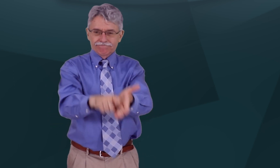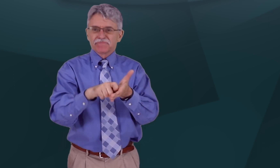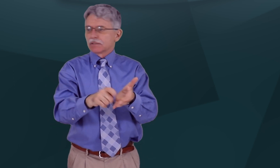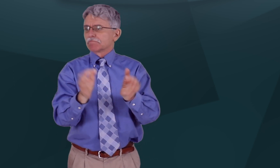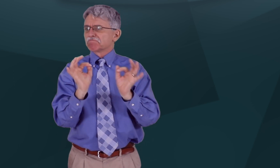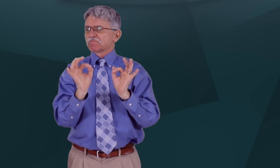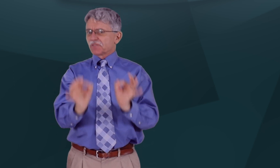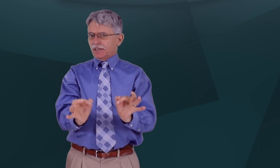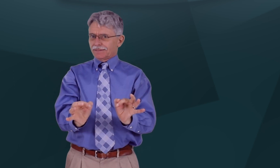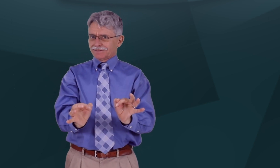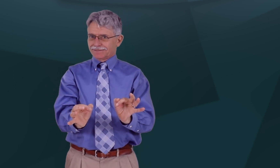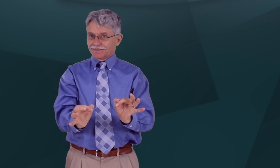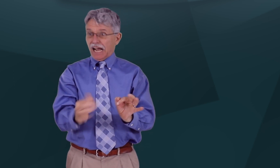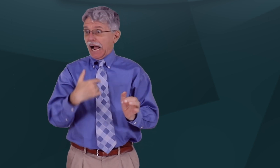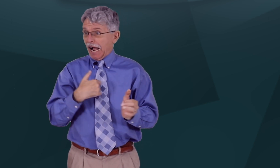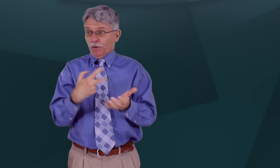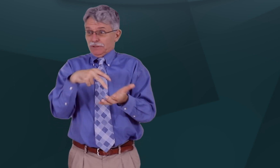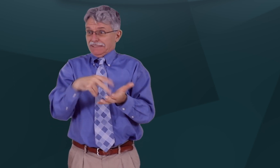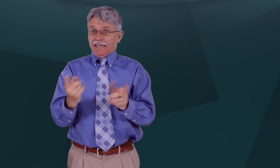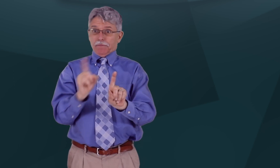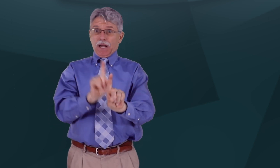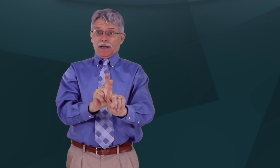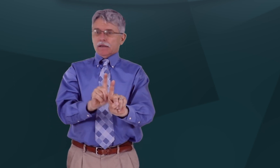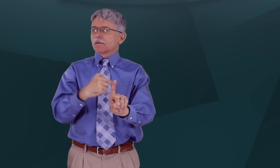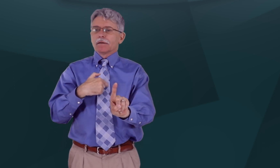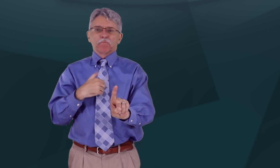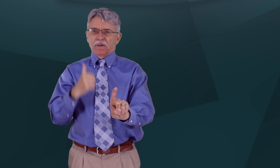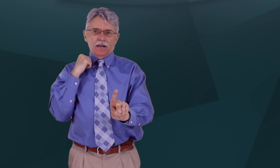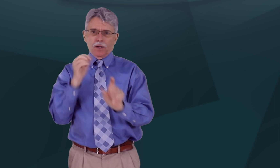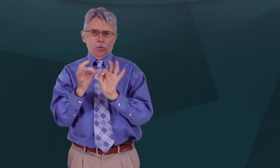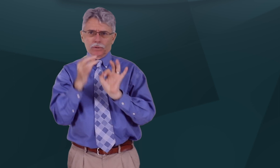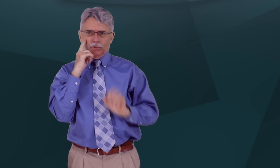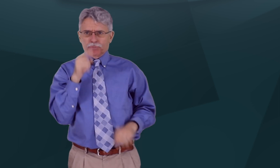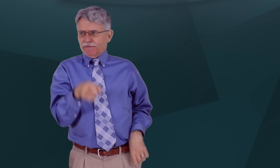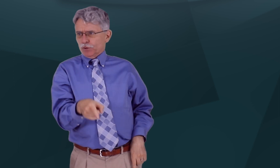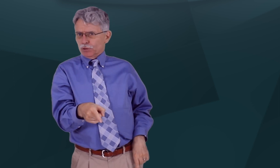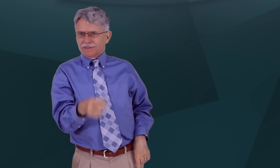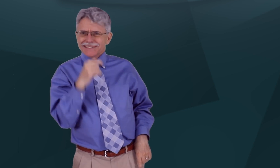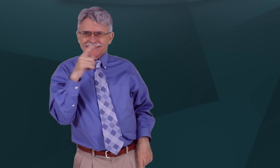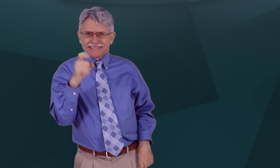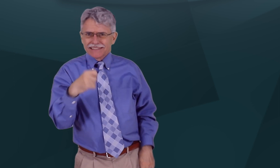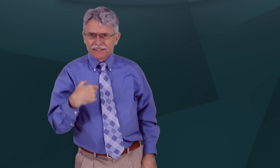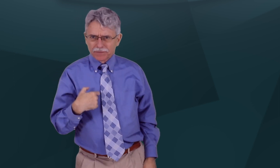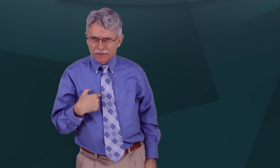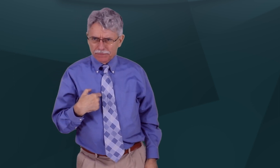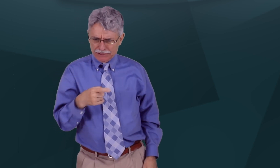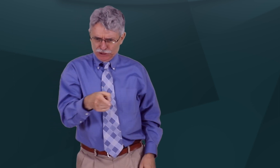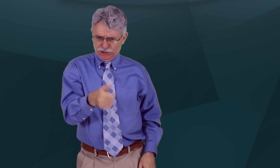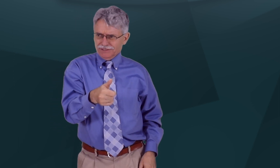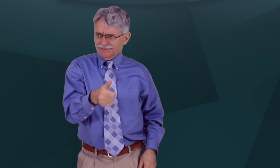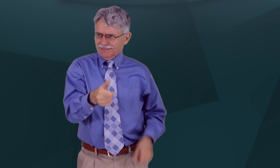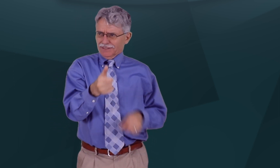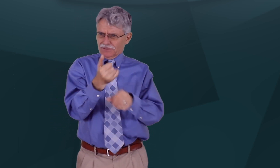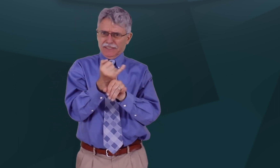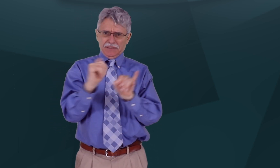And they went back and forth and they did just fine. I was standing right behind her and I do not interpret for her. She didn't need me. She could do it herself.